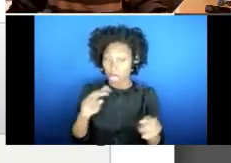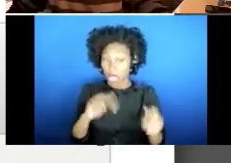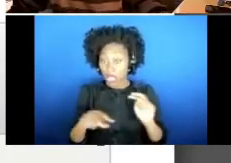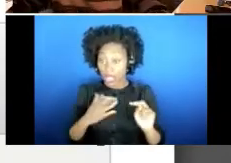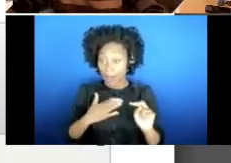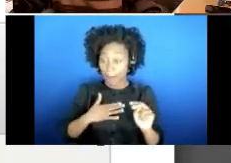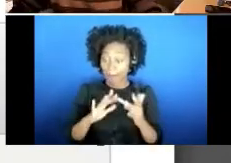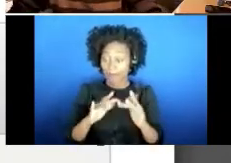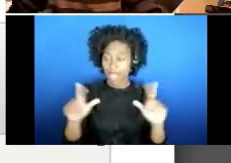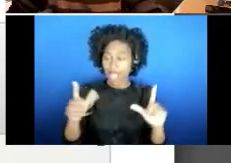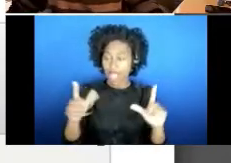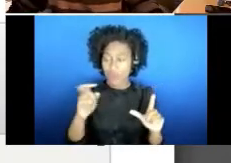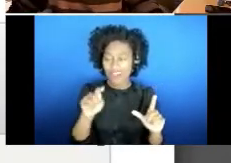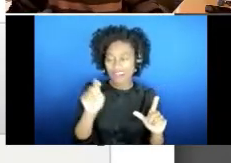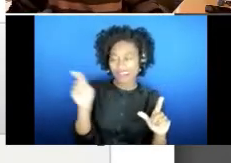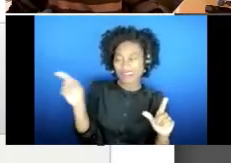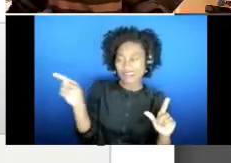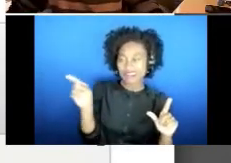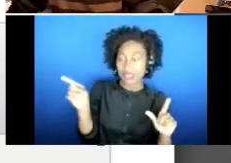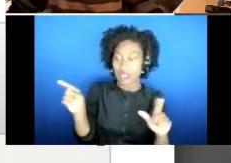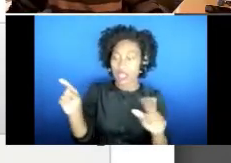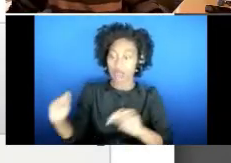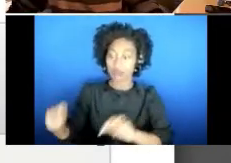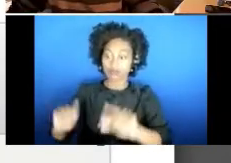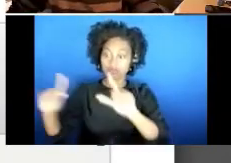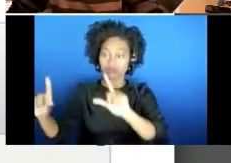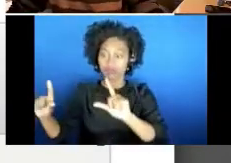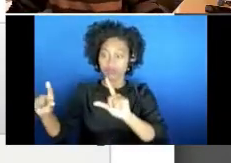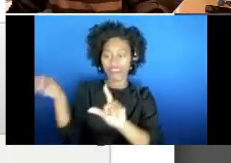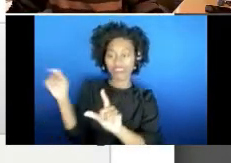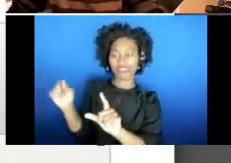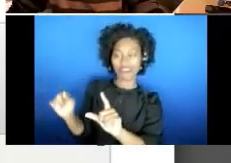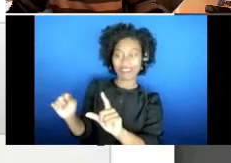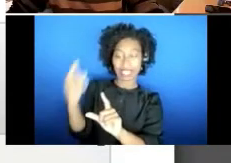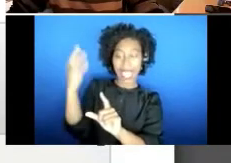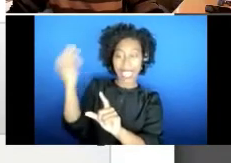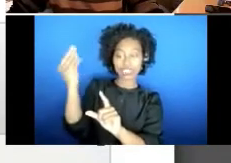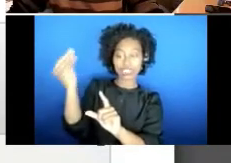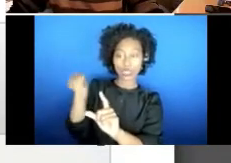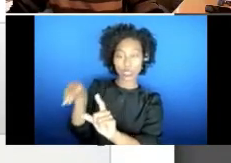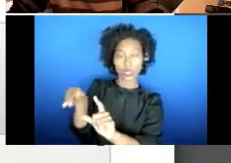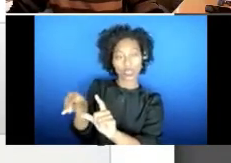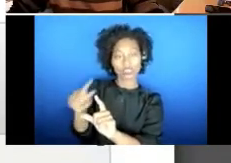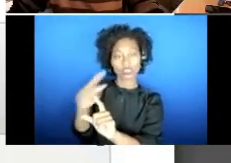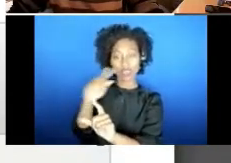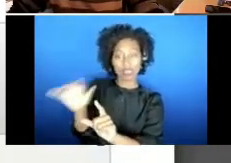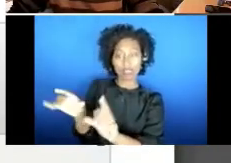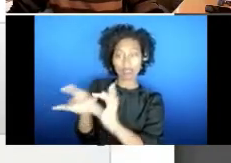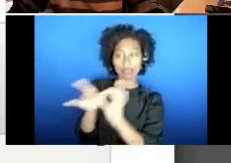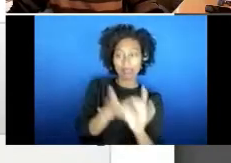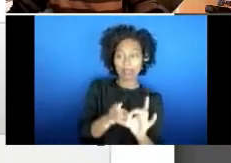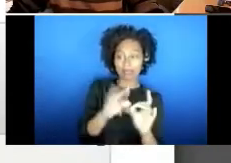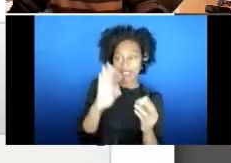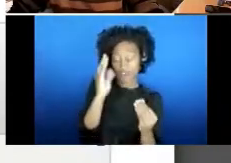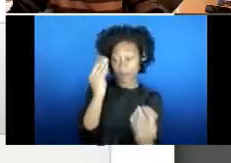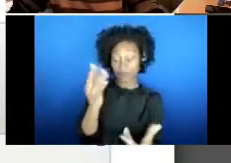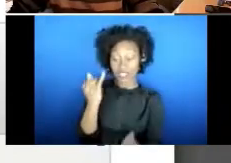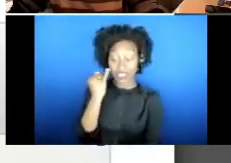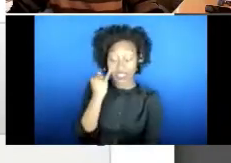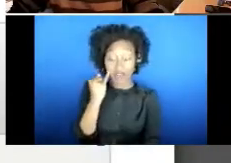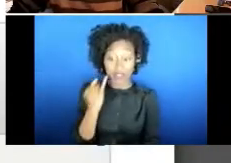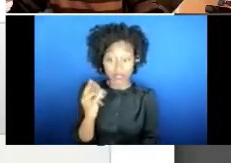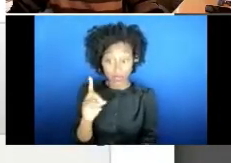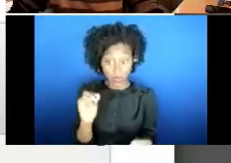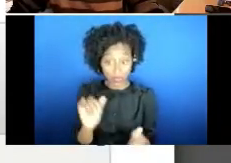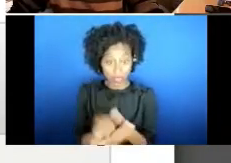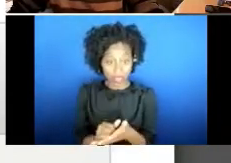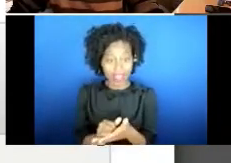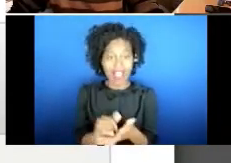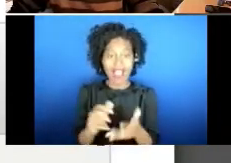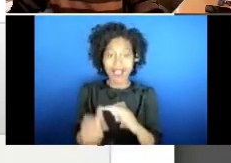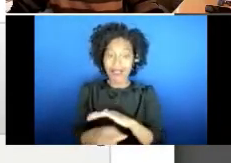To do that, you highlight that section, and then go to that link icon in the toolbar,